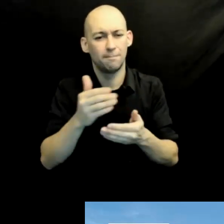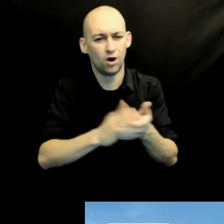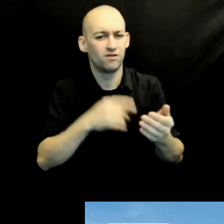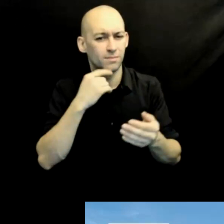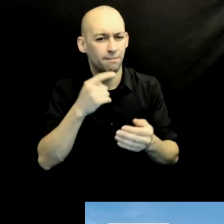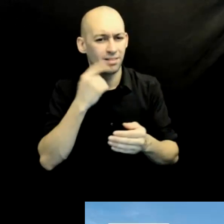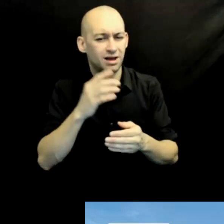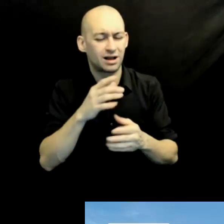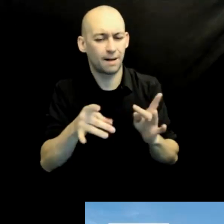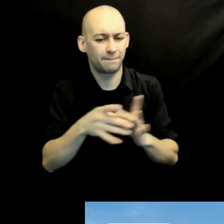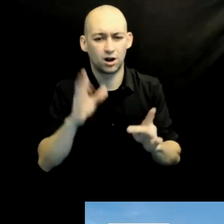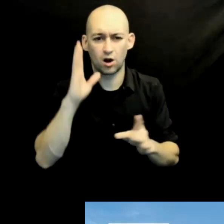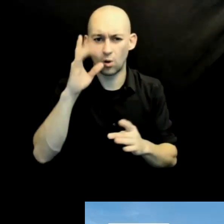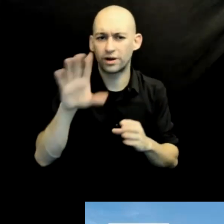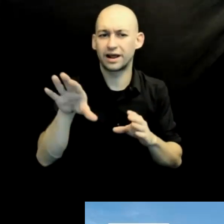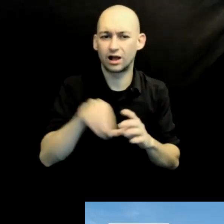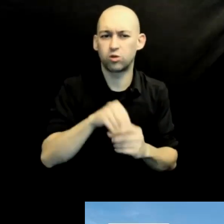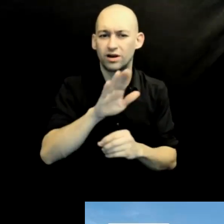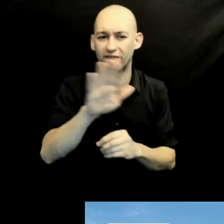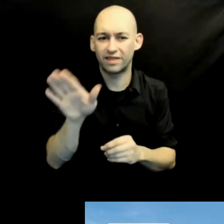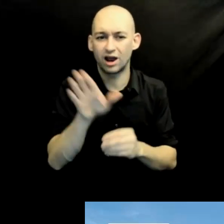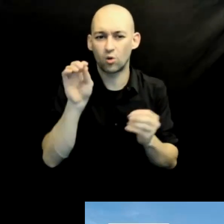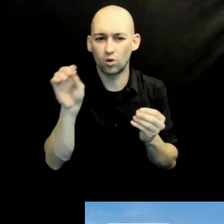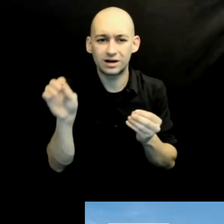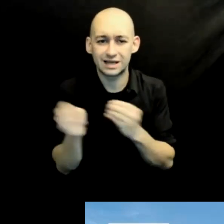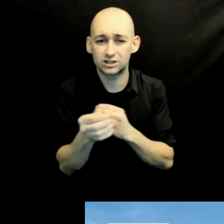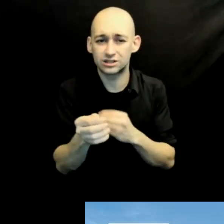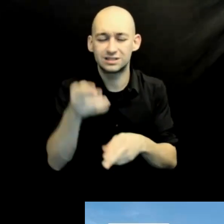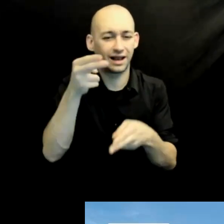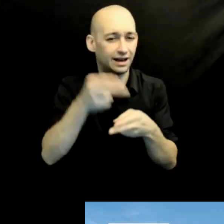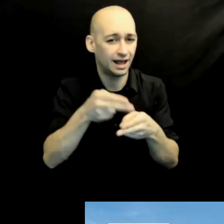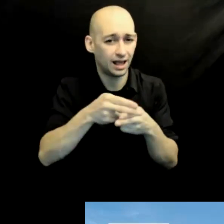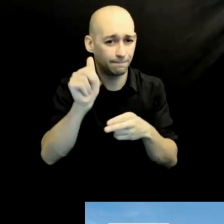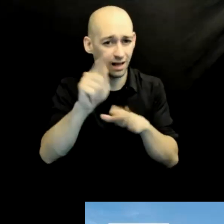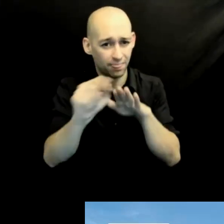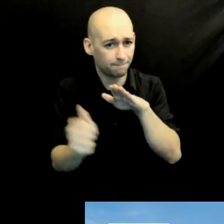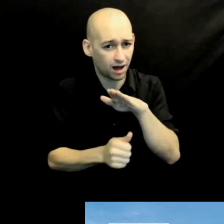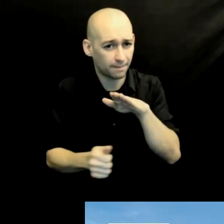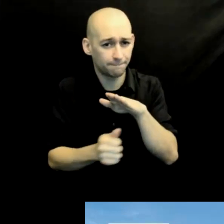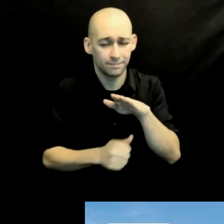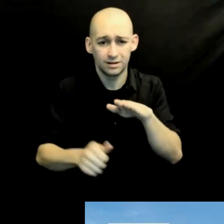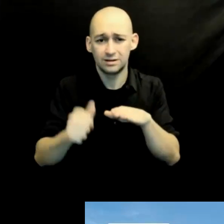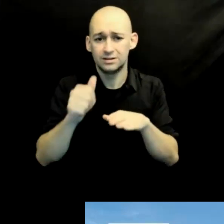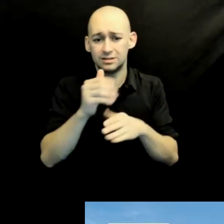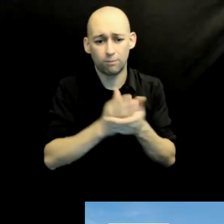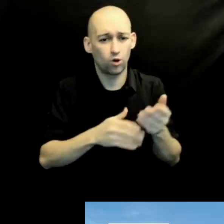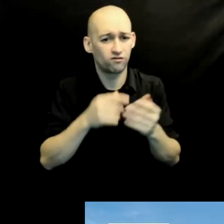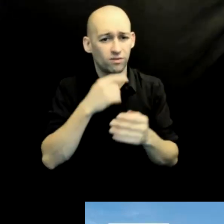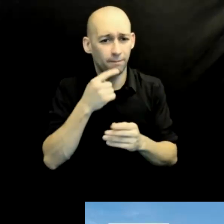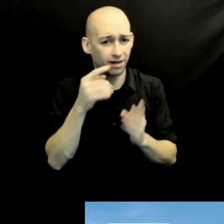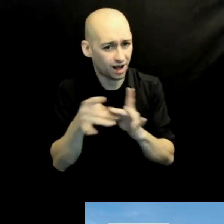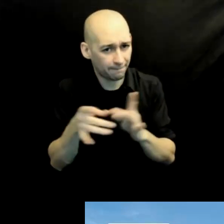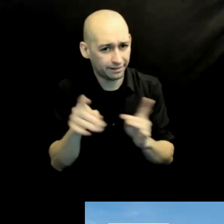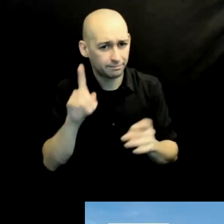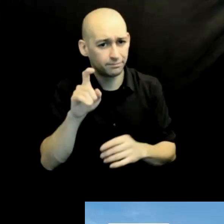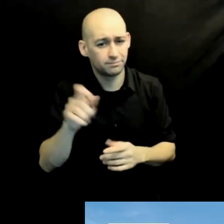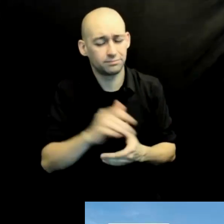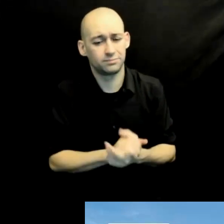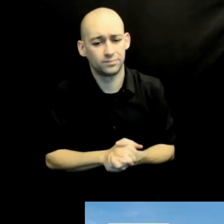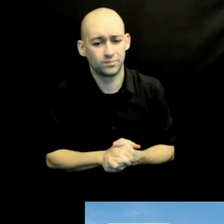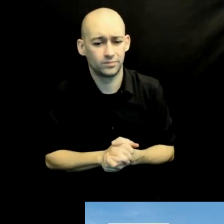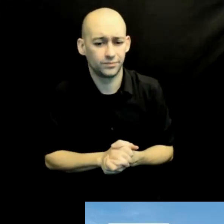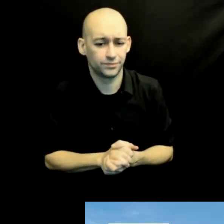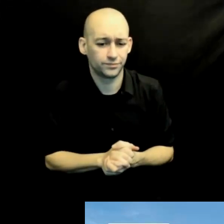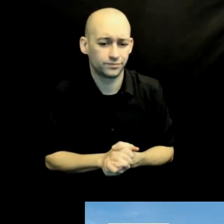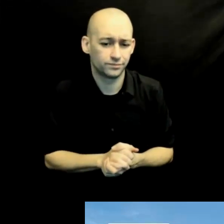include their organizations name at the bottom as part of the summary of public comment? Yeah, thank